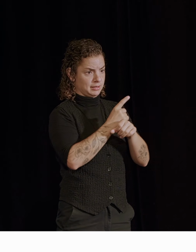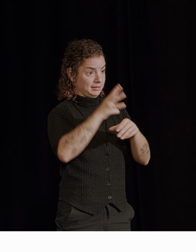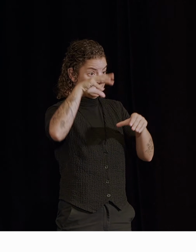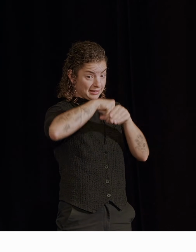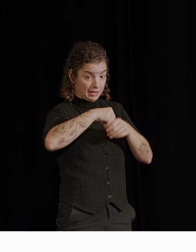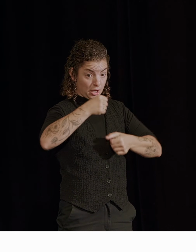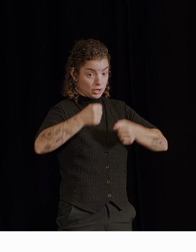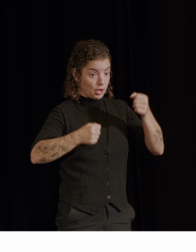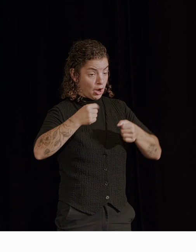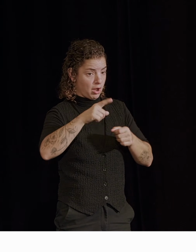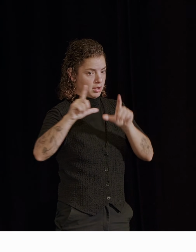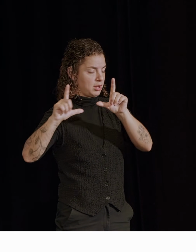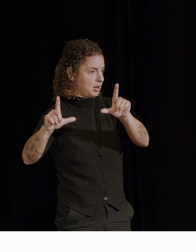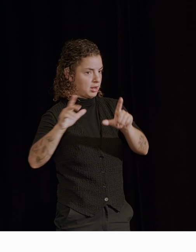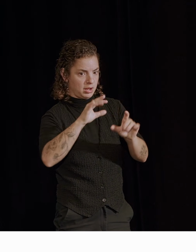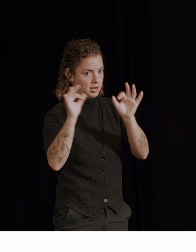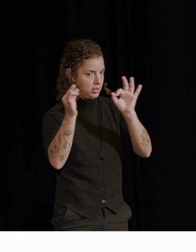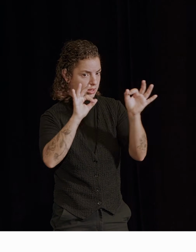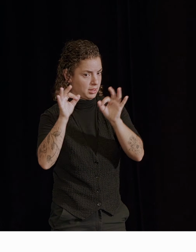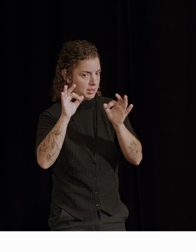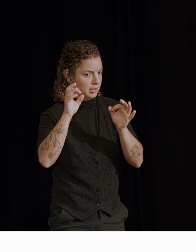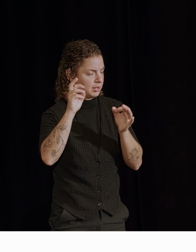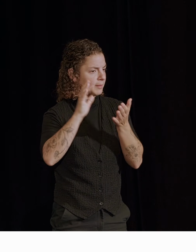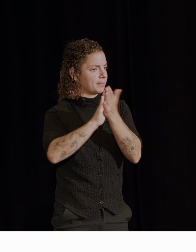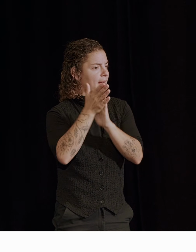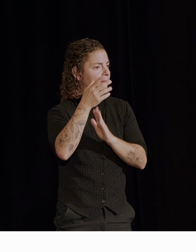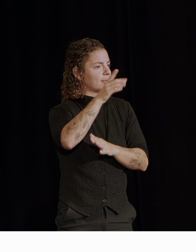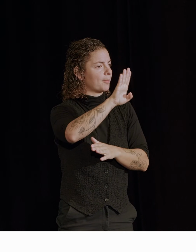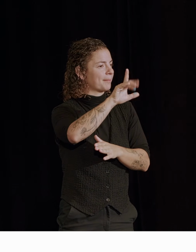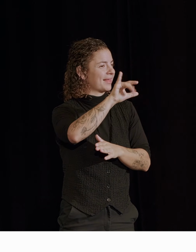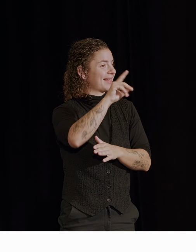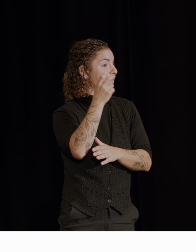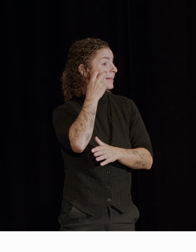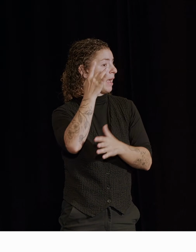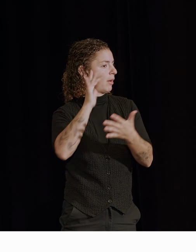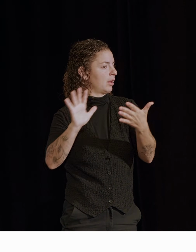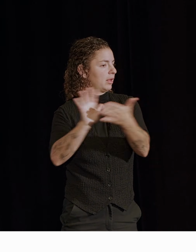and I have a 20-year-old Honda Accord. I can navigate the menu and change the